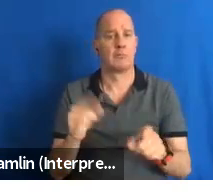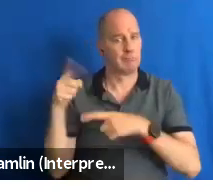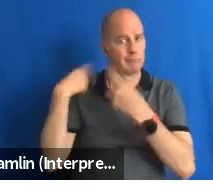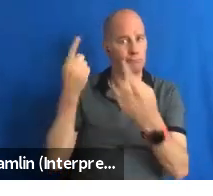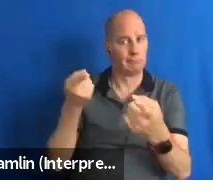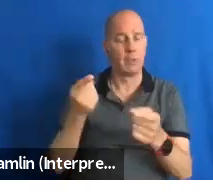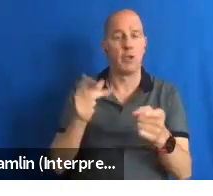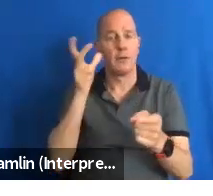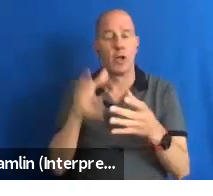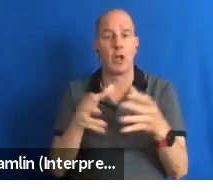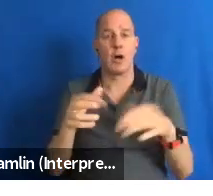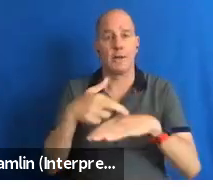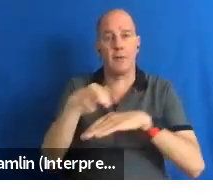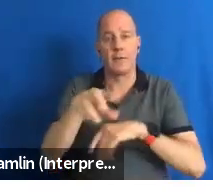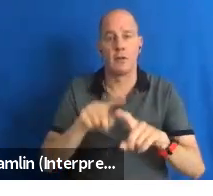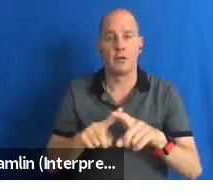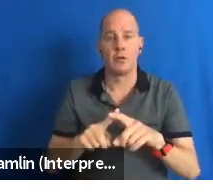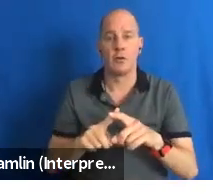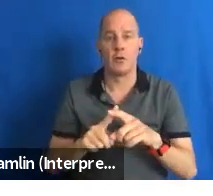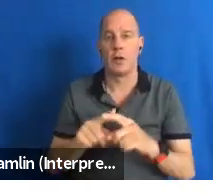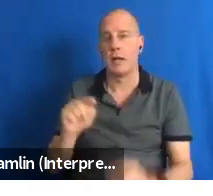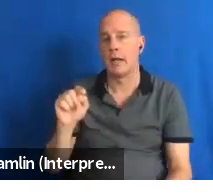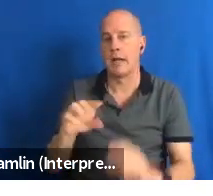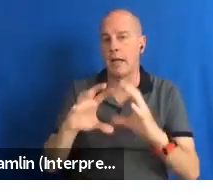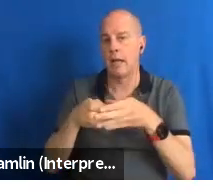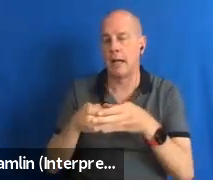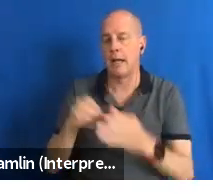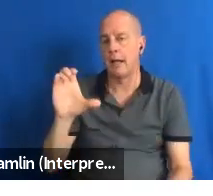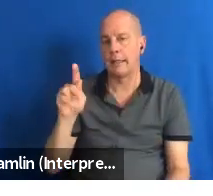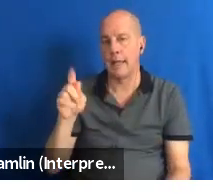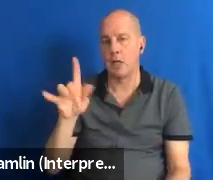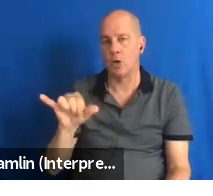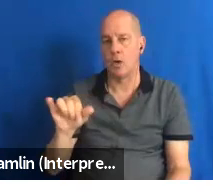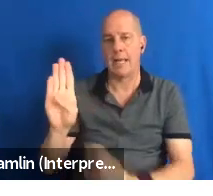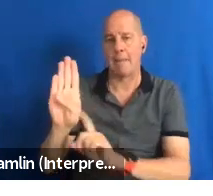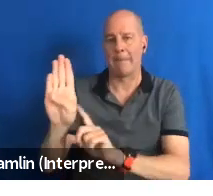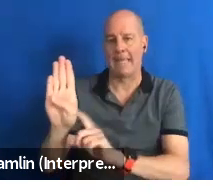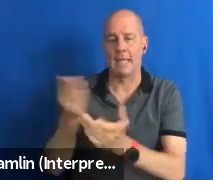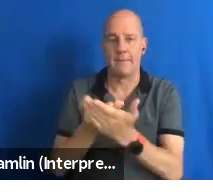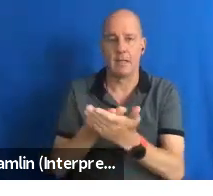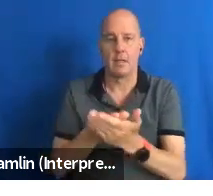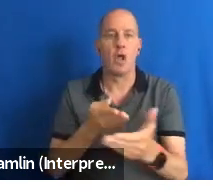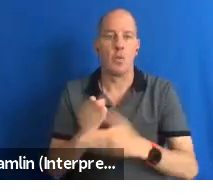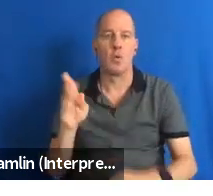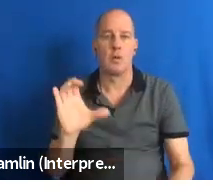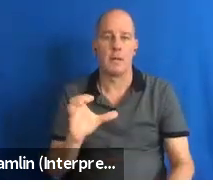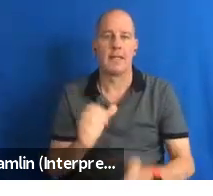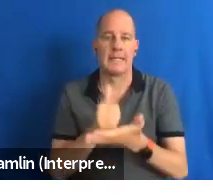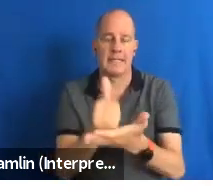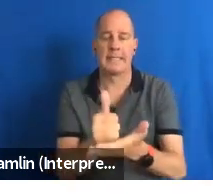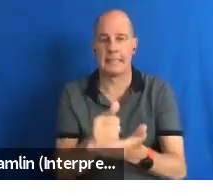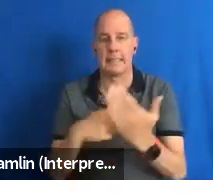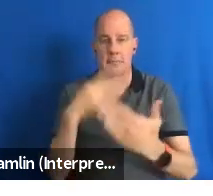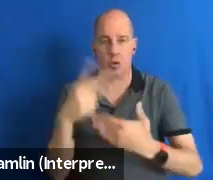lot of reference to Category B funding through the public assistance program. And so I wanted to talk